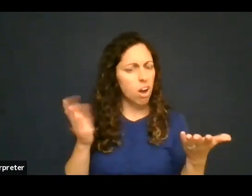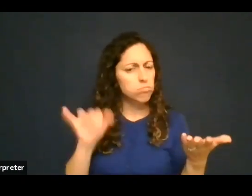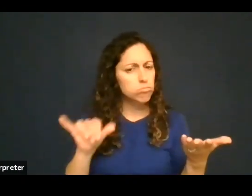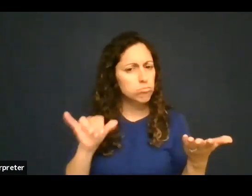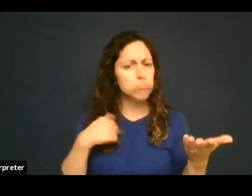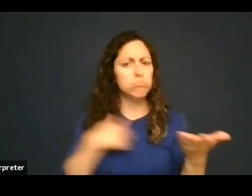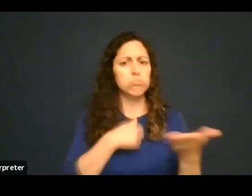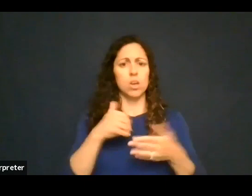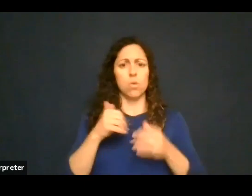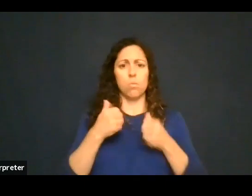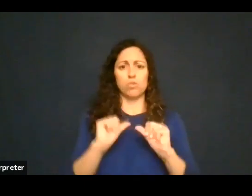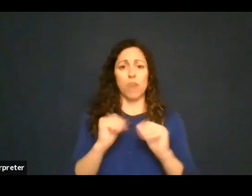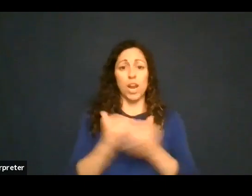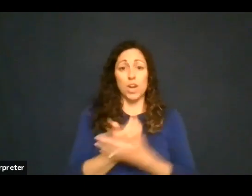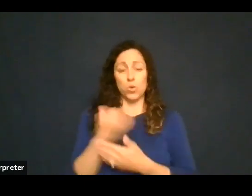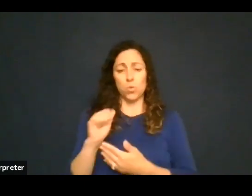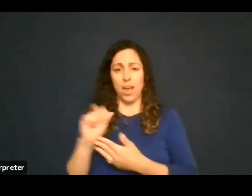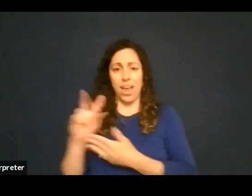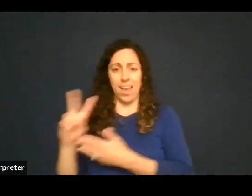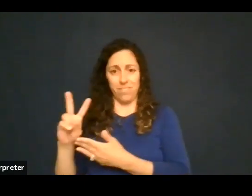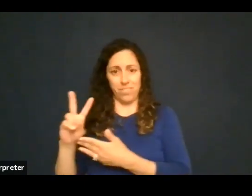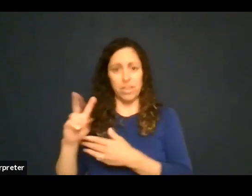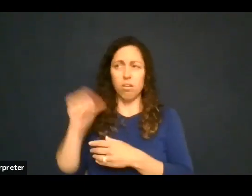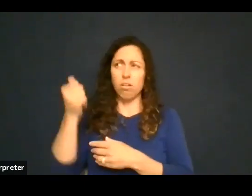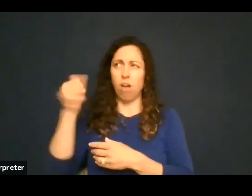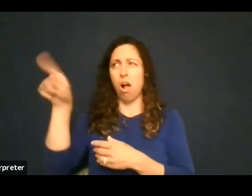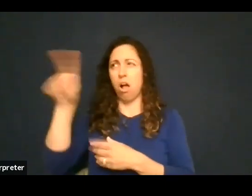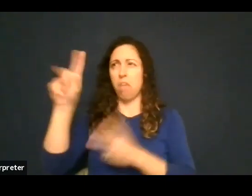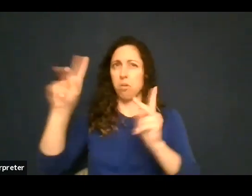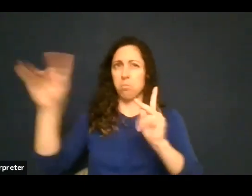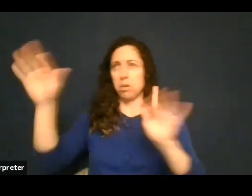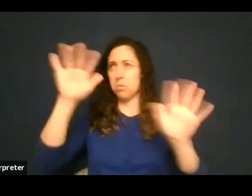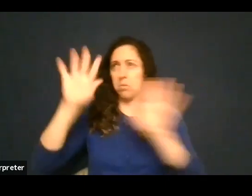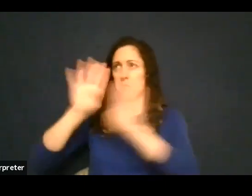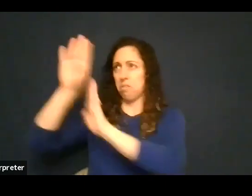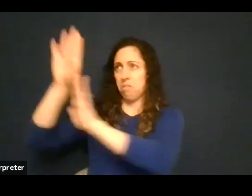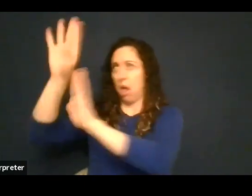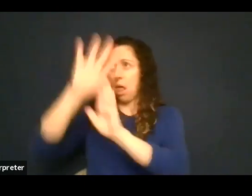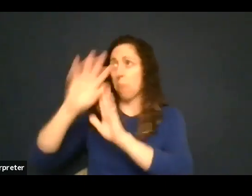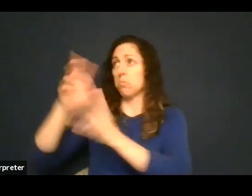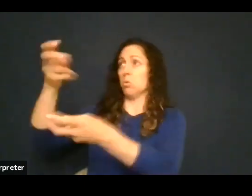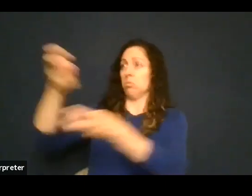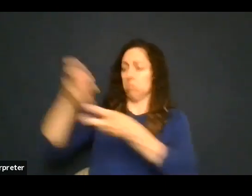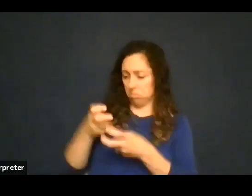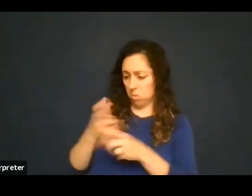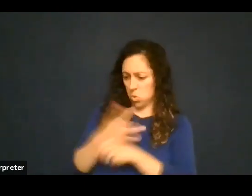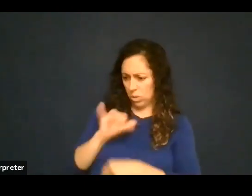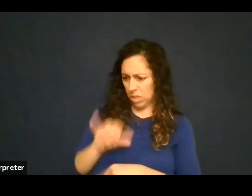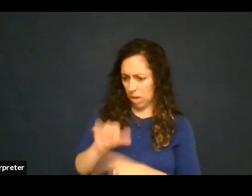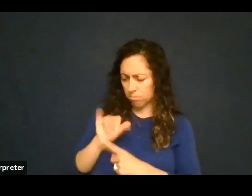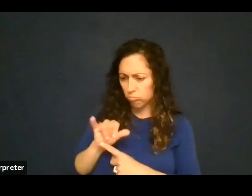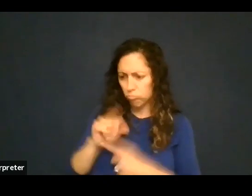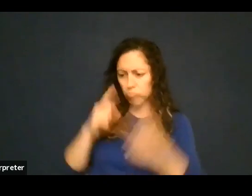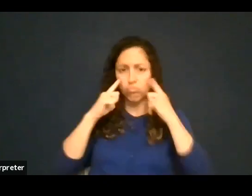have developed, and found that we were able to get much better rescue of the auditory phenotype if we combine these two things.